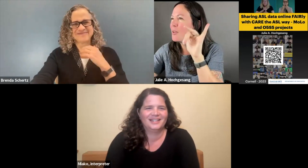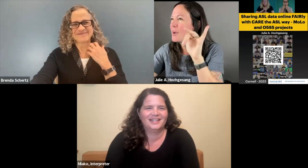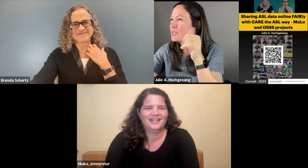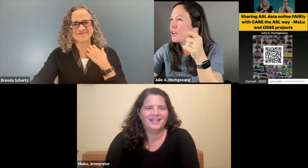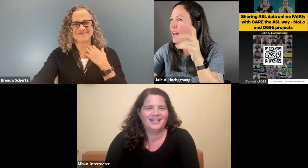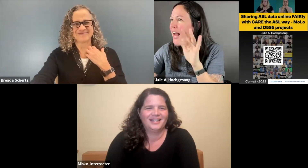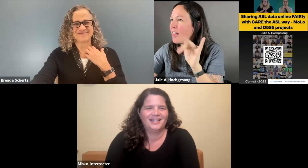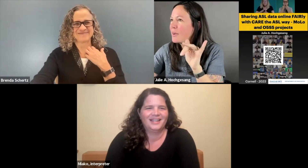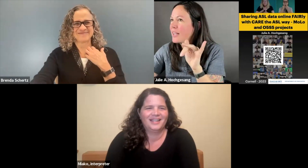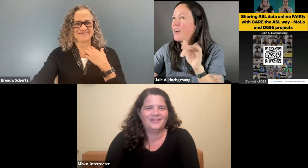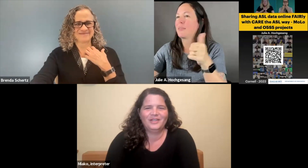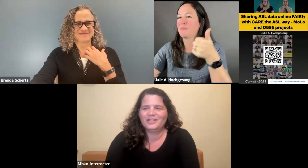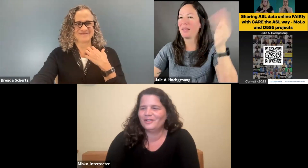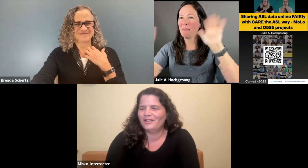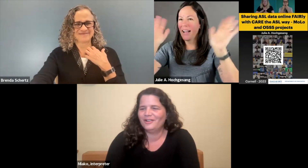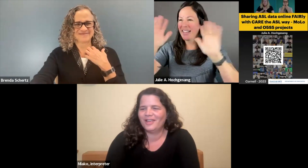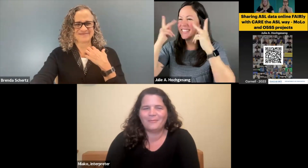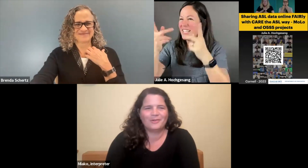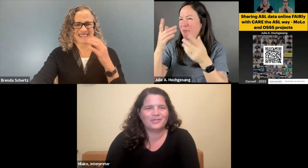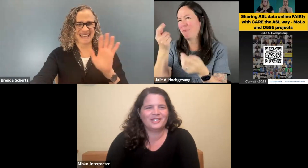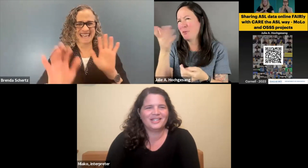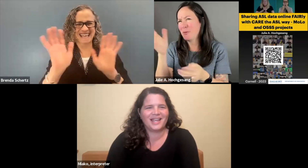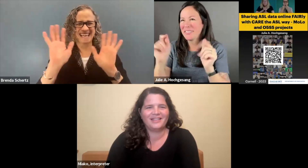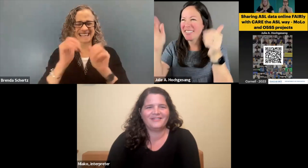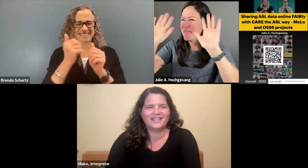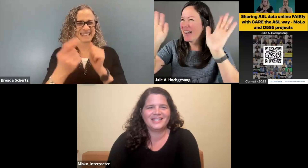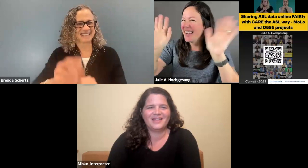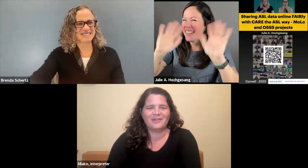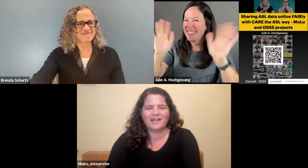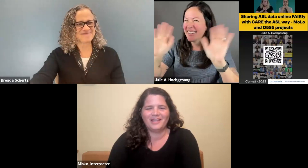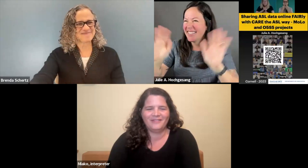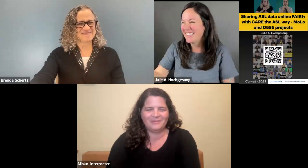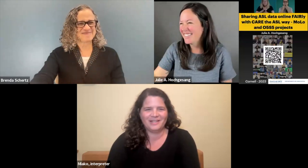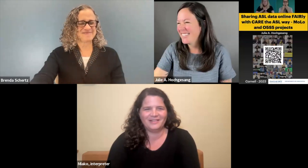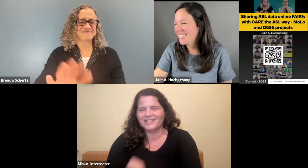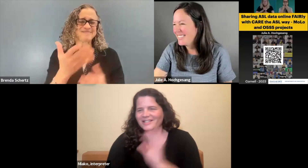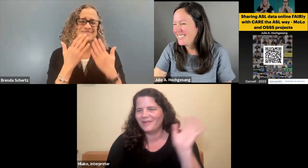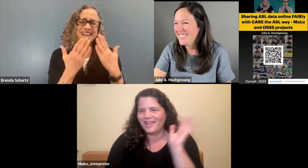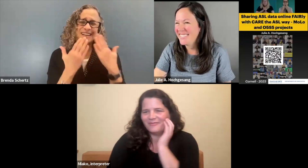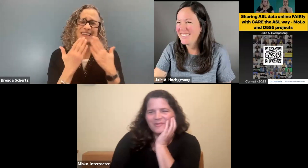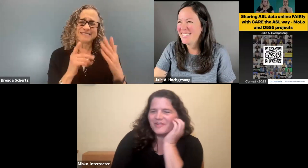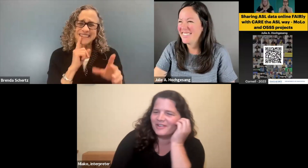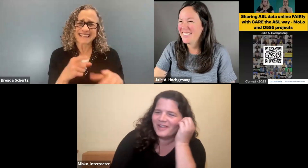up if you can turn on your cameras Julie I'd love to see everybody if anybody wants to wave before you head